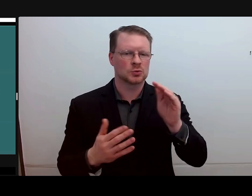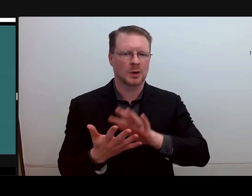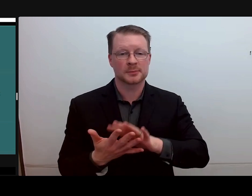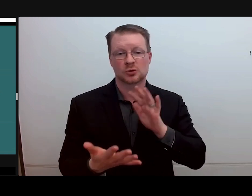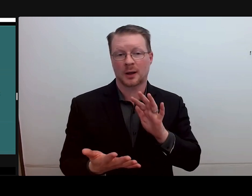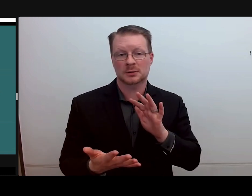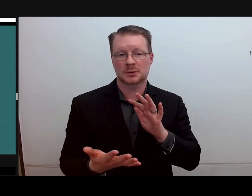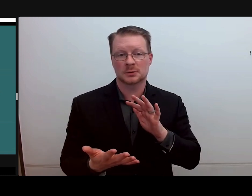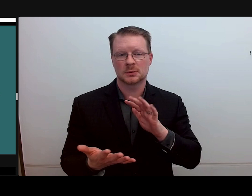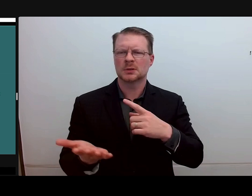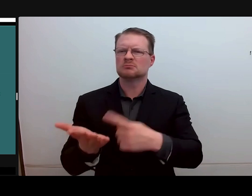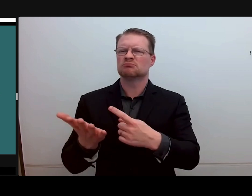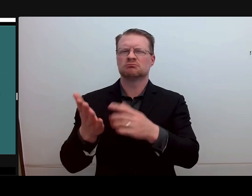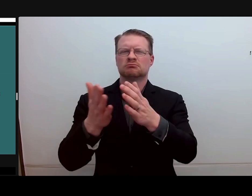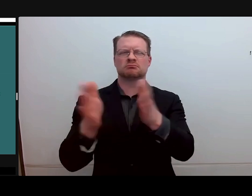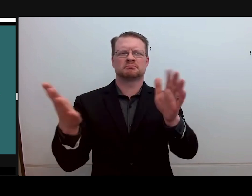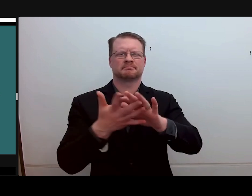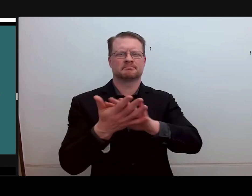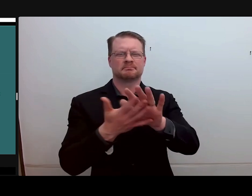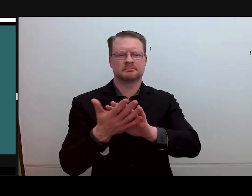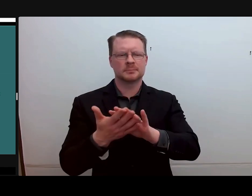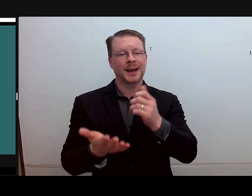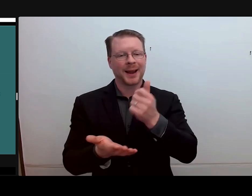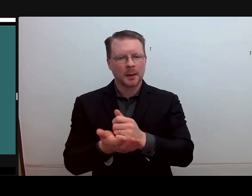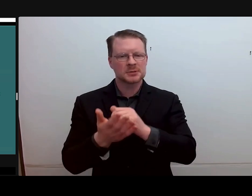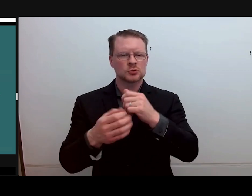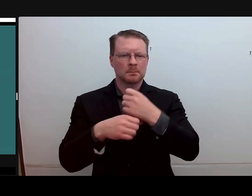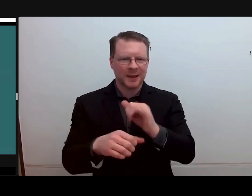the conversation sometimes can be too abstract.